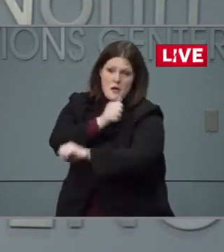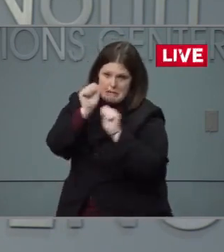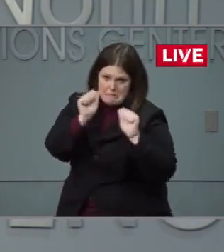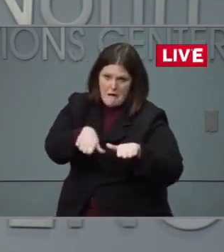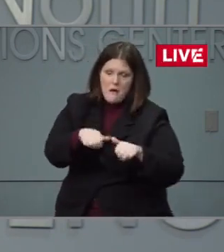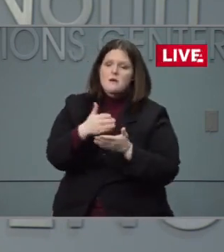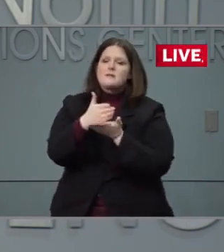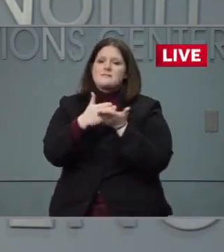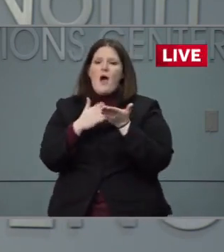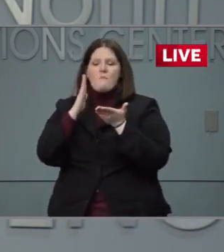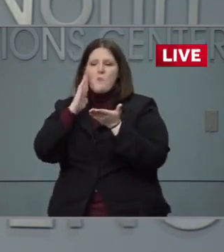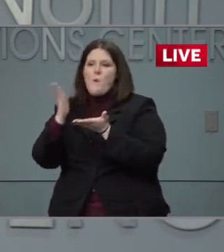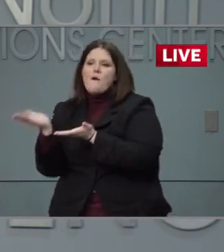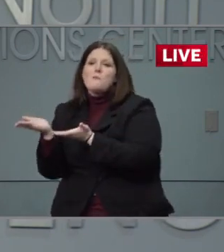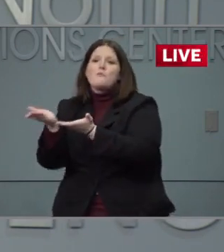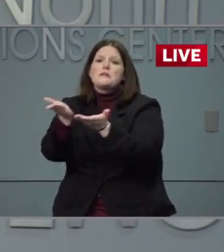SOME CAN ADMINISTER THE VACCINE.